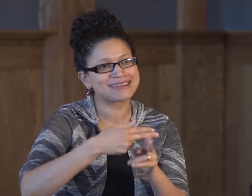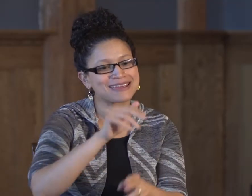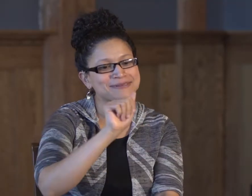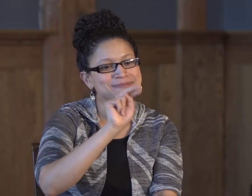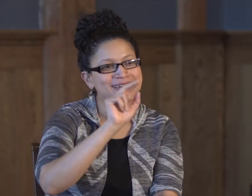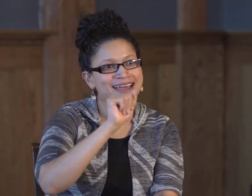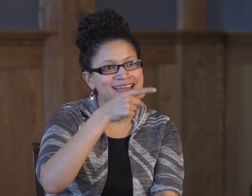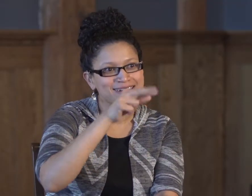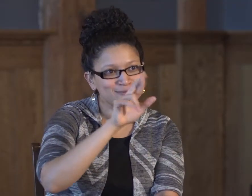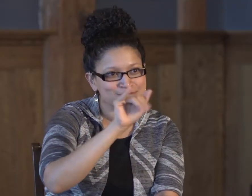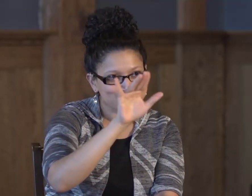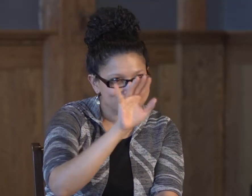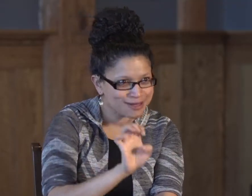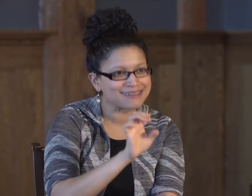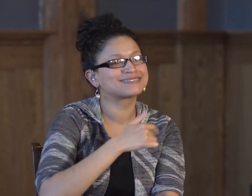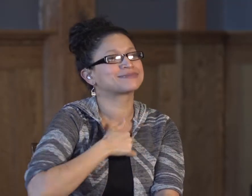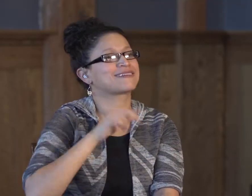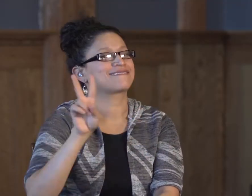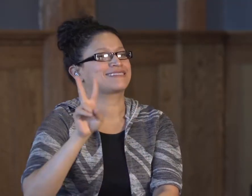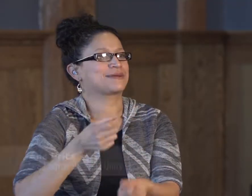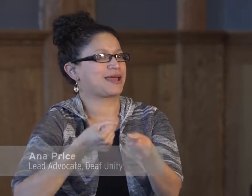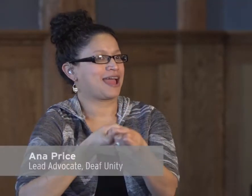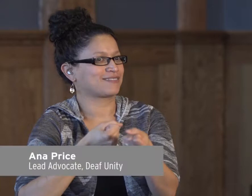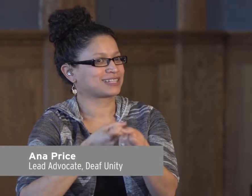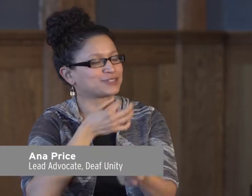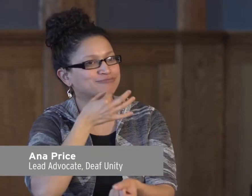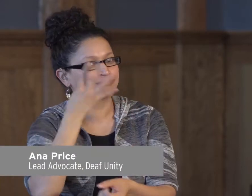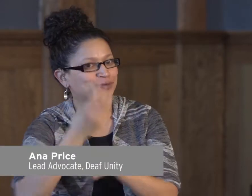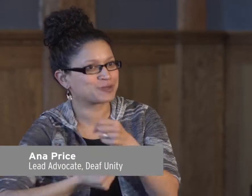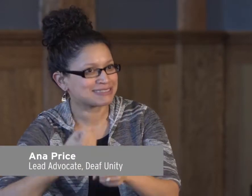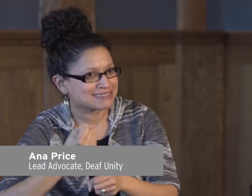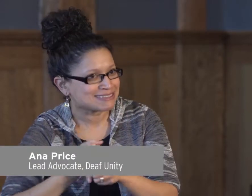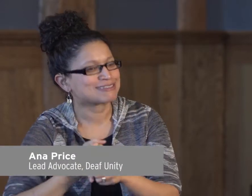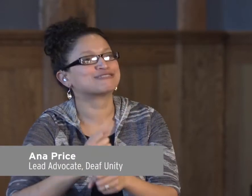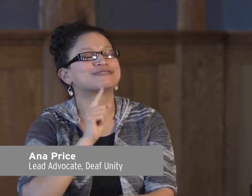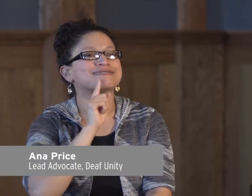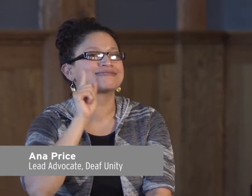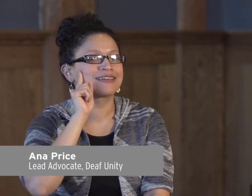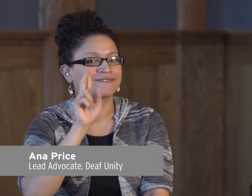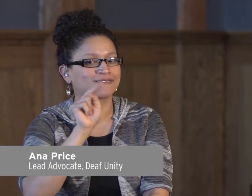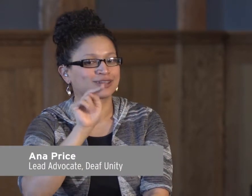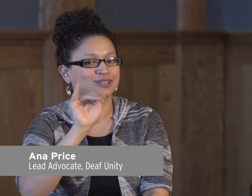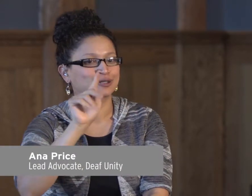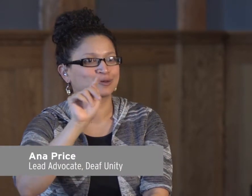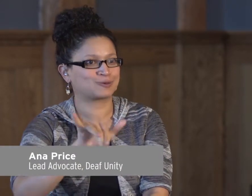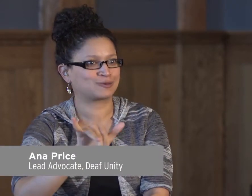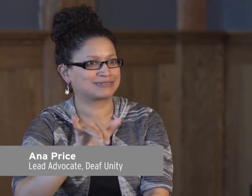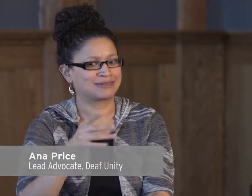Hello, my name is Ana Price. I am a victim advocate, and have been for almost four years,